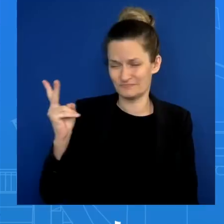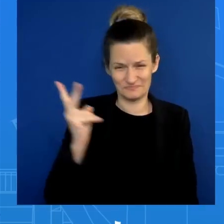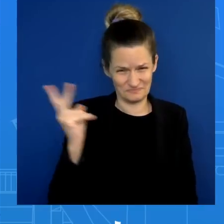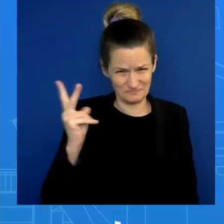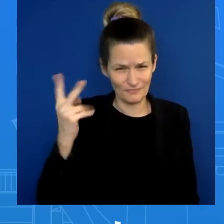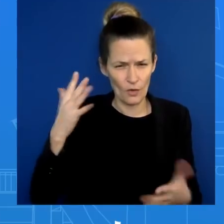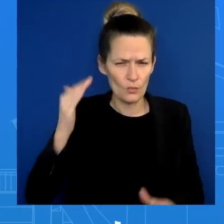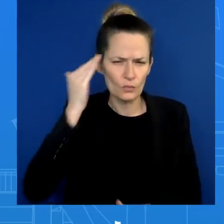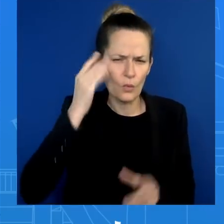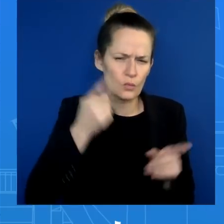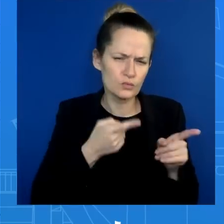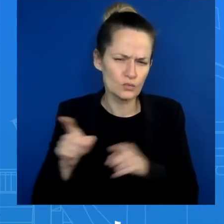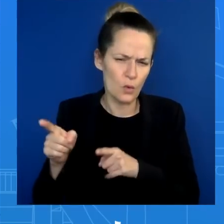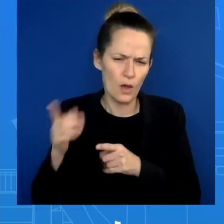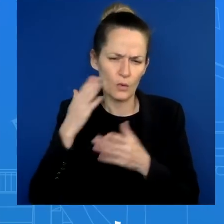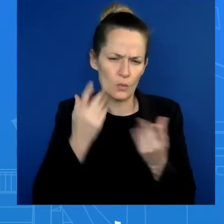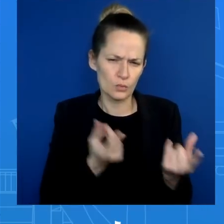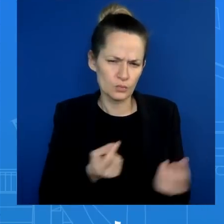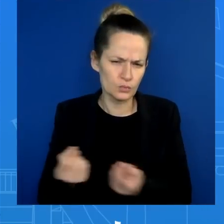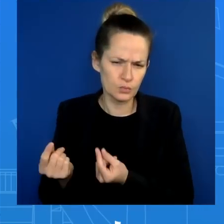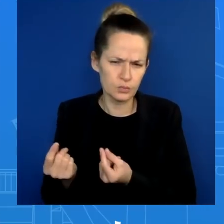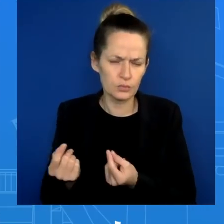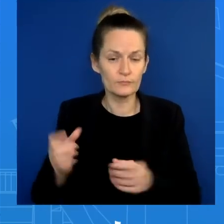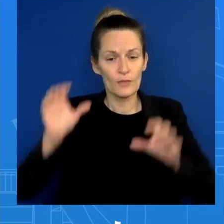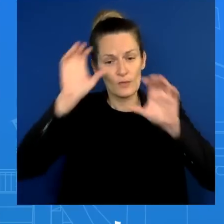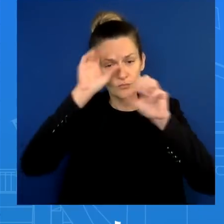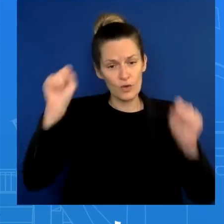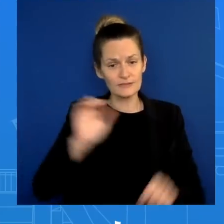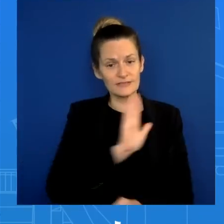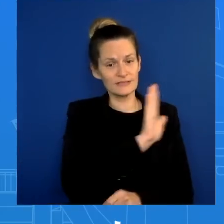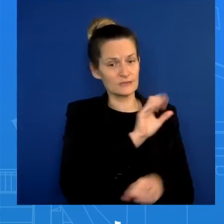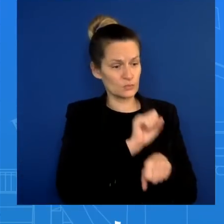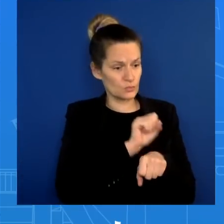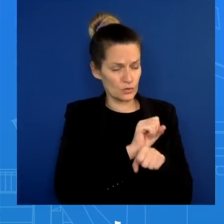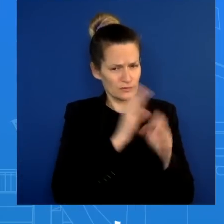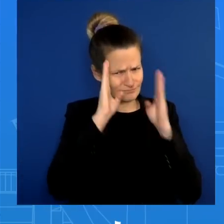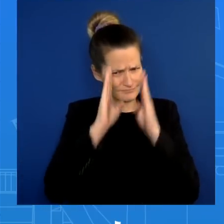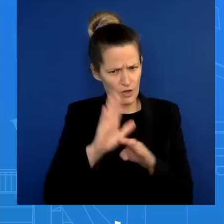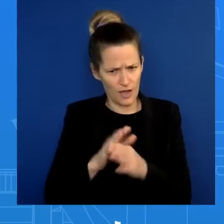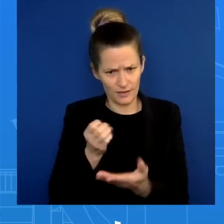because of what you just said. Well, what I just said is what we have done to